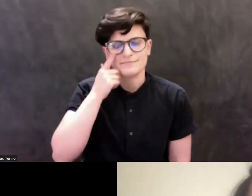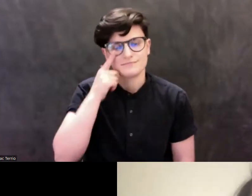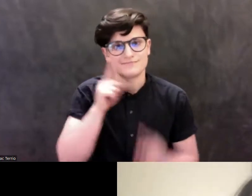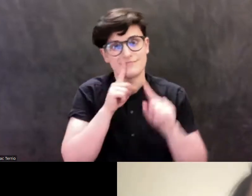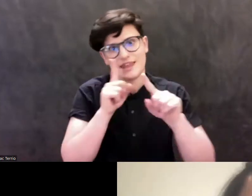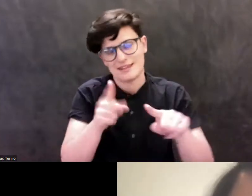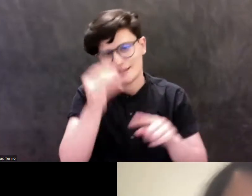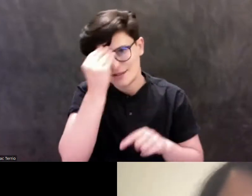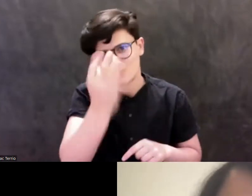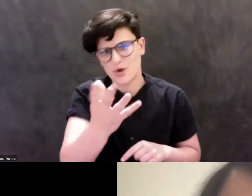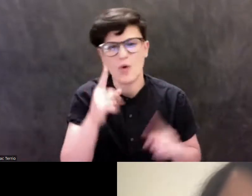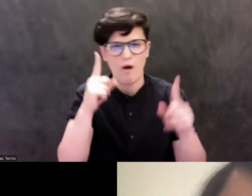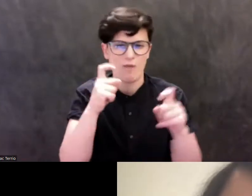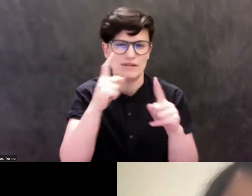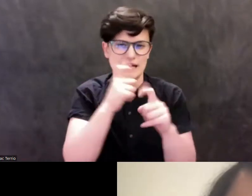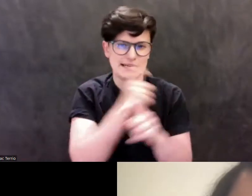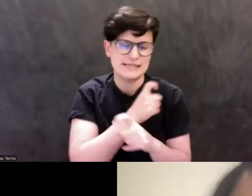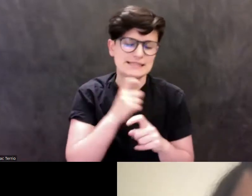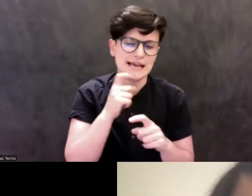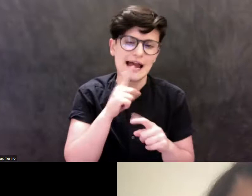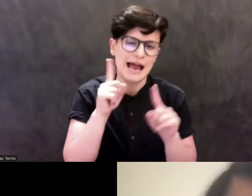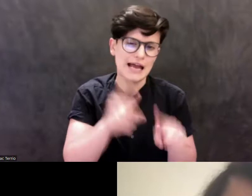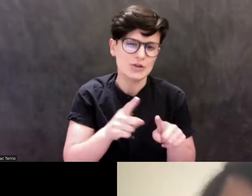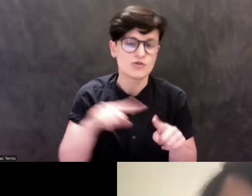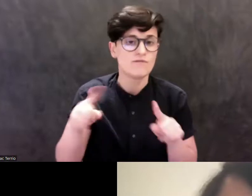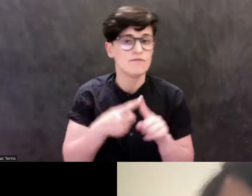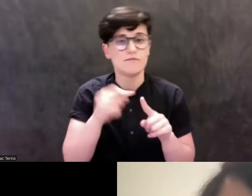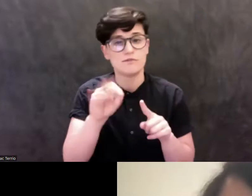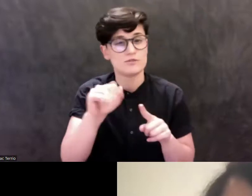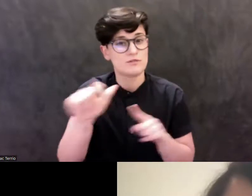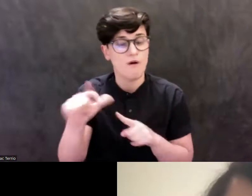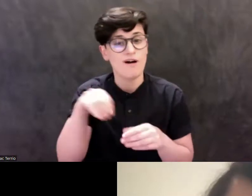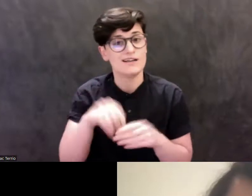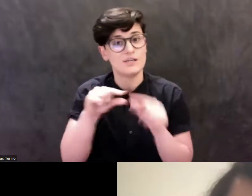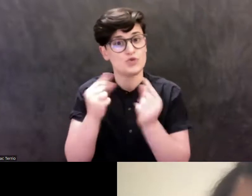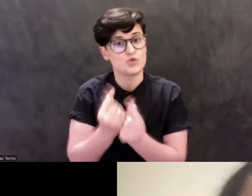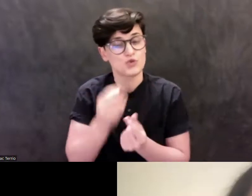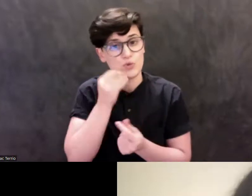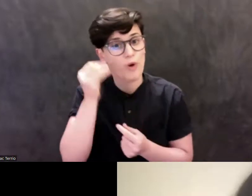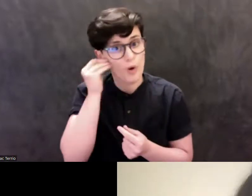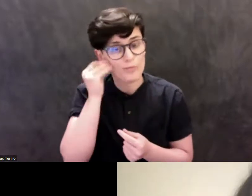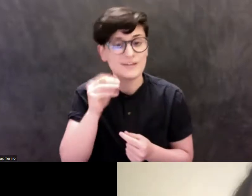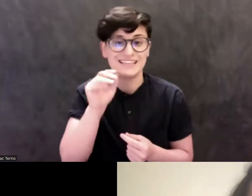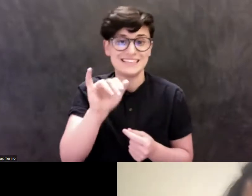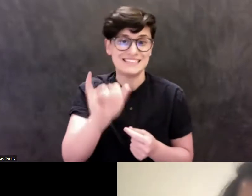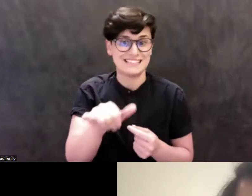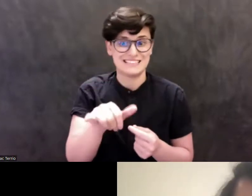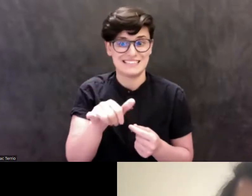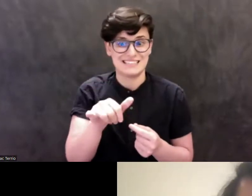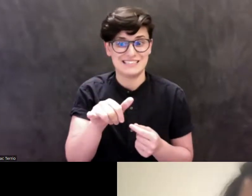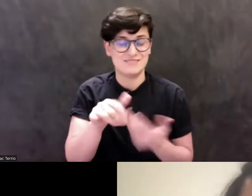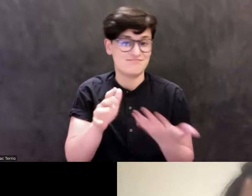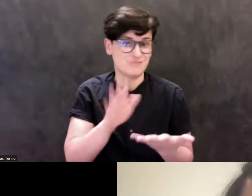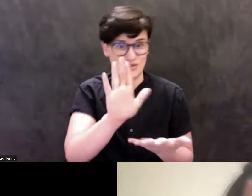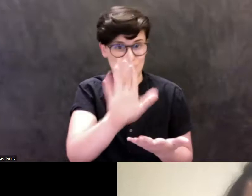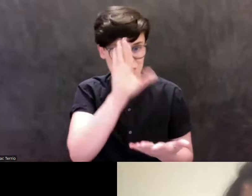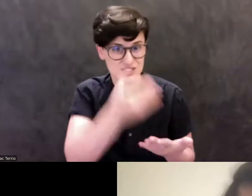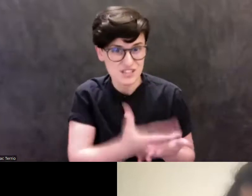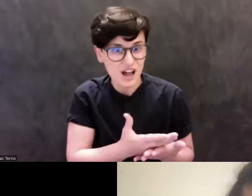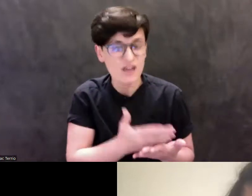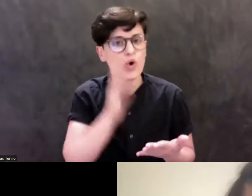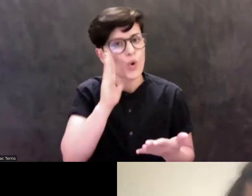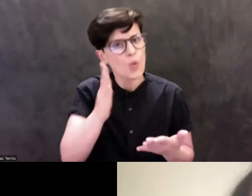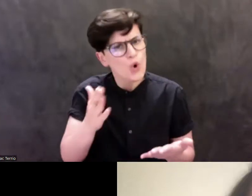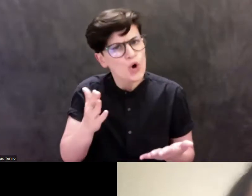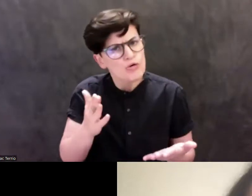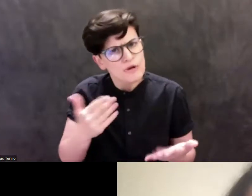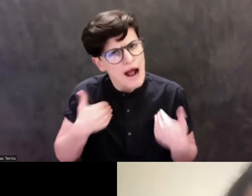First of all, in the group home, your son would have rights under title two with the